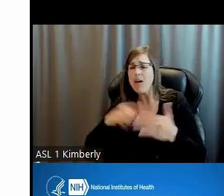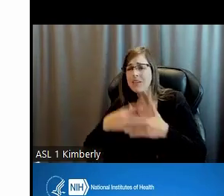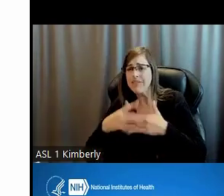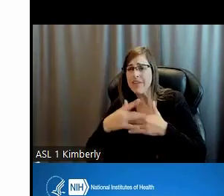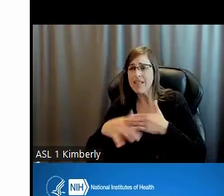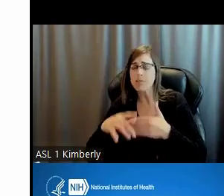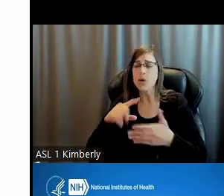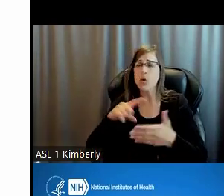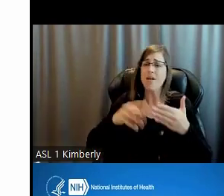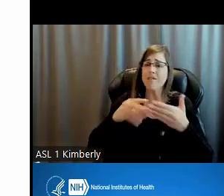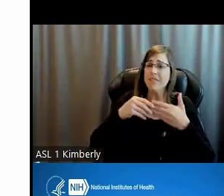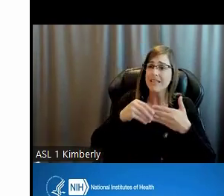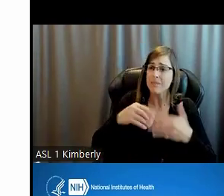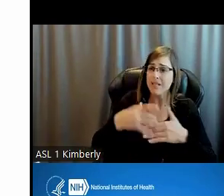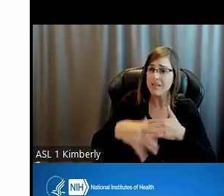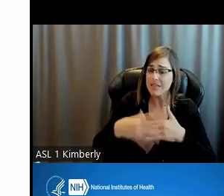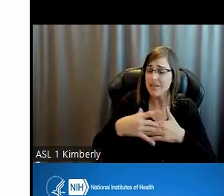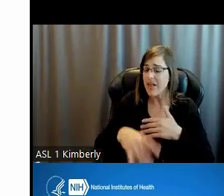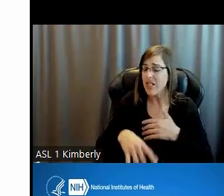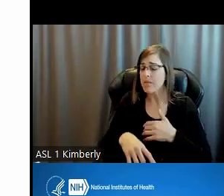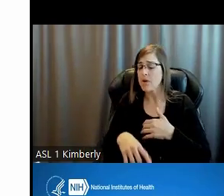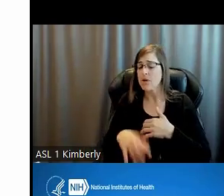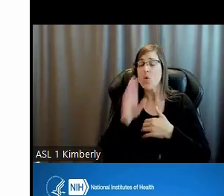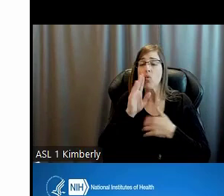Because we will try, within reason,